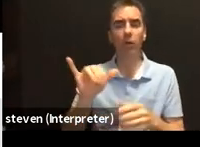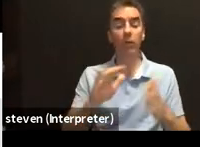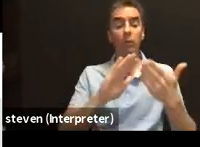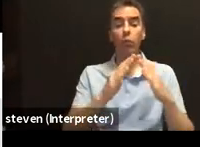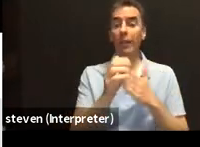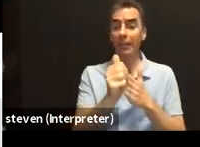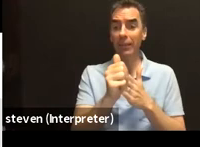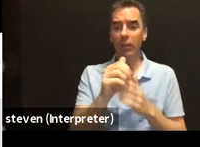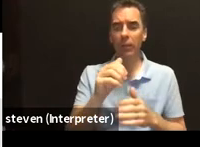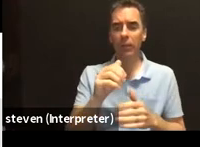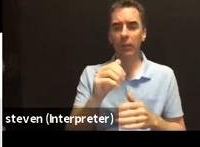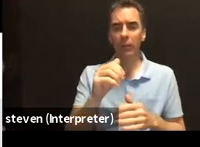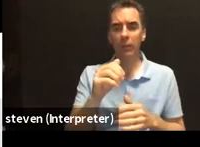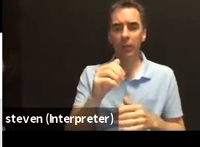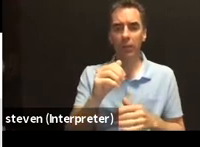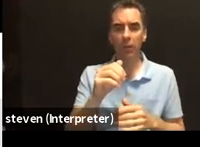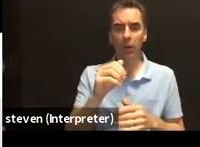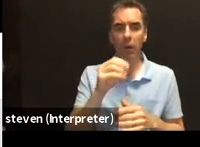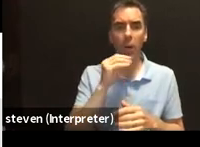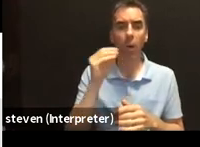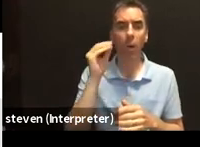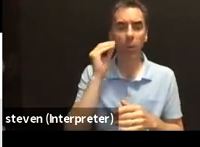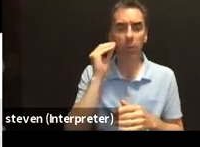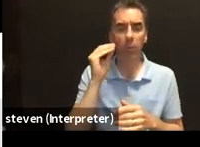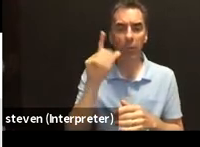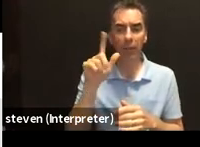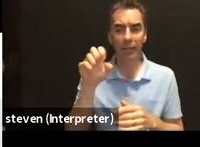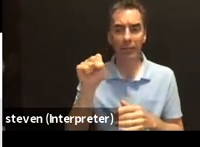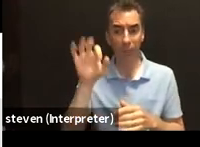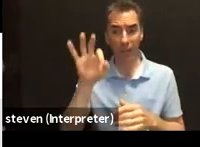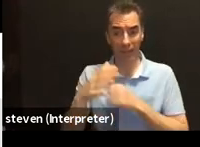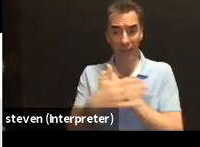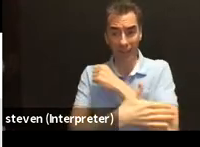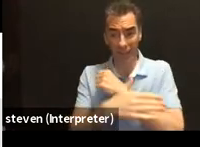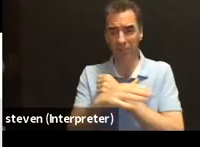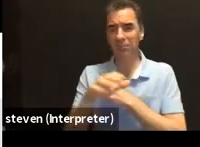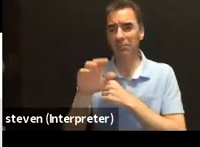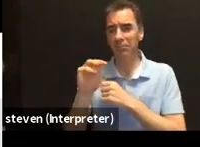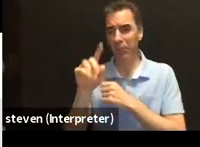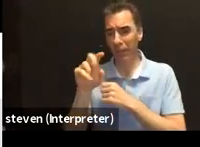maria.rodriguez: Homelessness initiative to end homelessness here in Fresno Amador maria.rodriguez: Counties. We've conducted a couple of